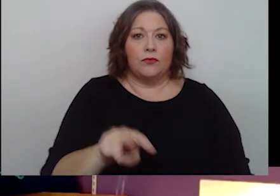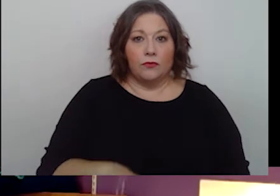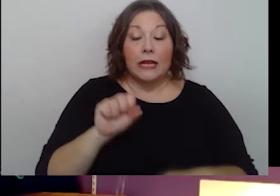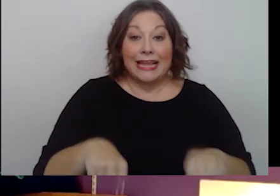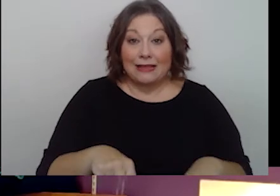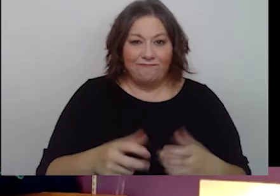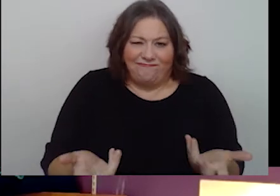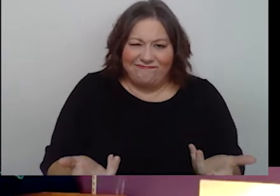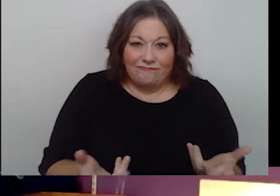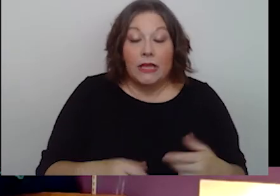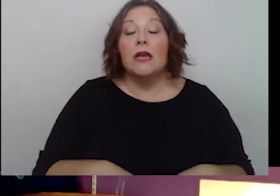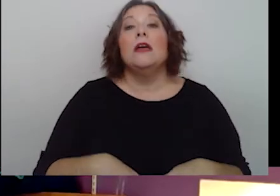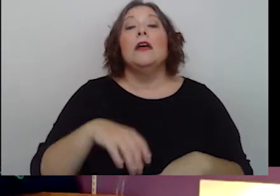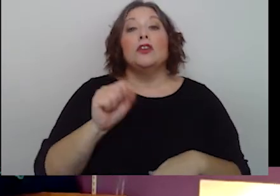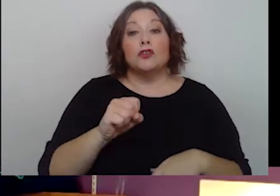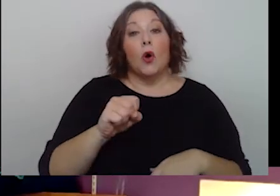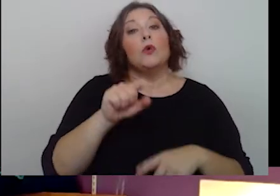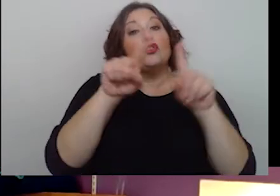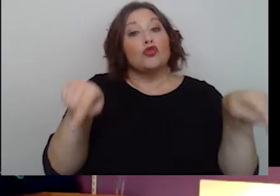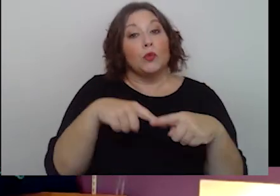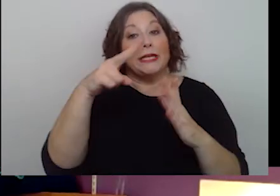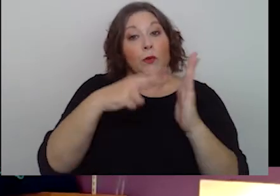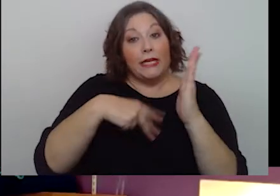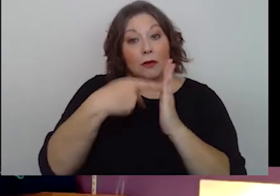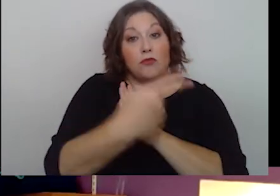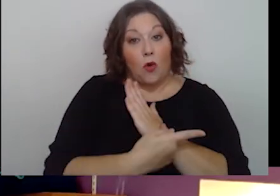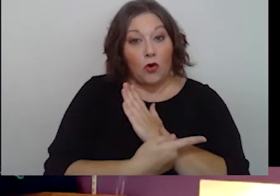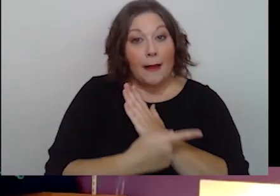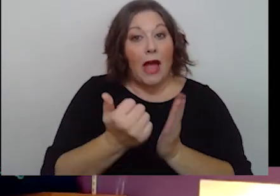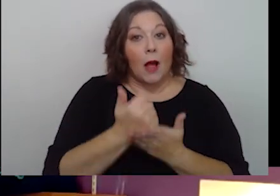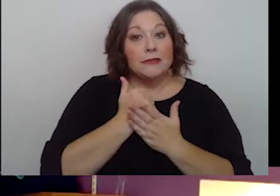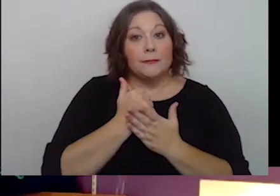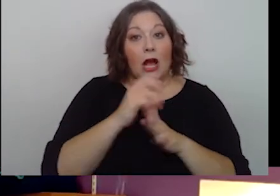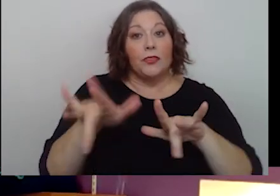So, screen readers help me out because the the computer program will just read it for me.